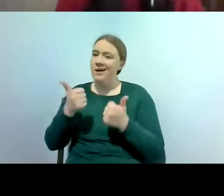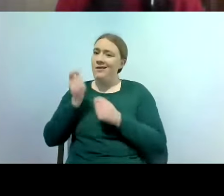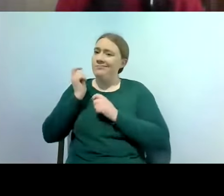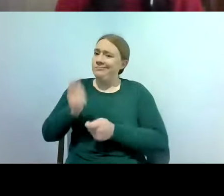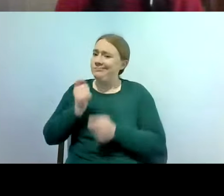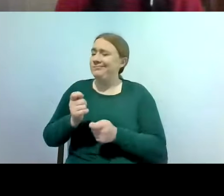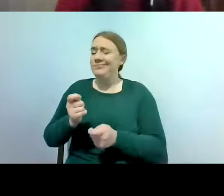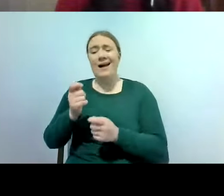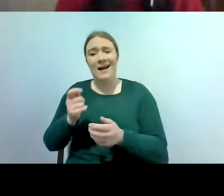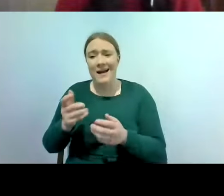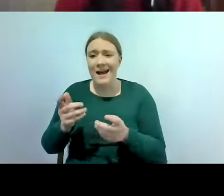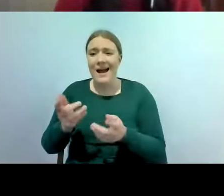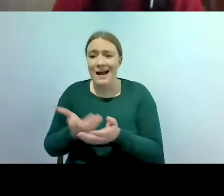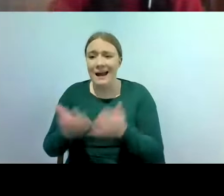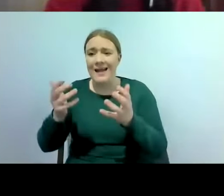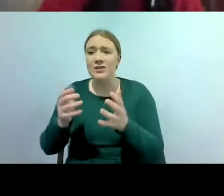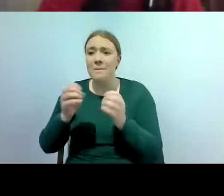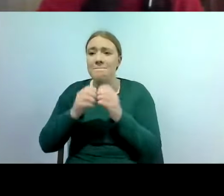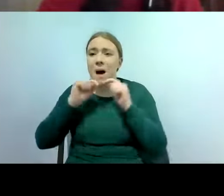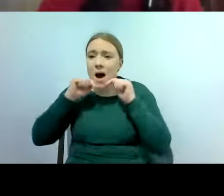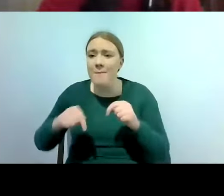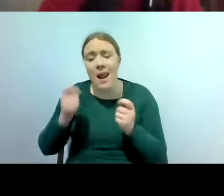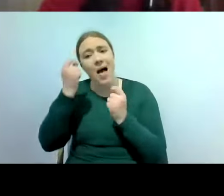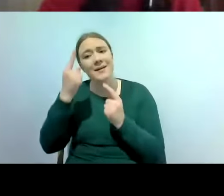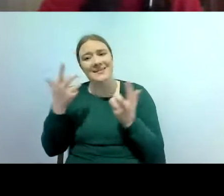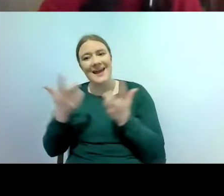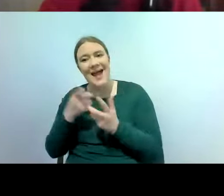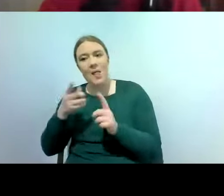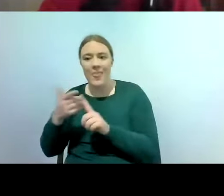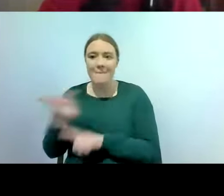and understanding their movements over the last five years